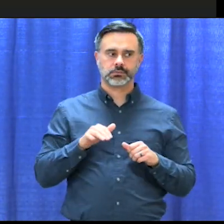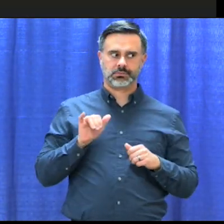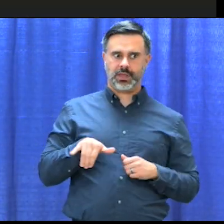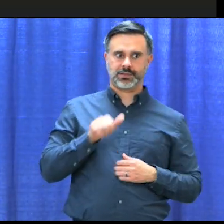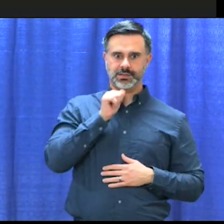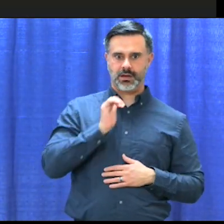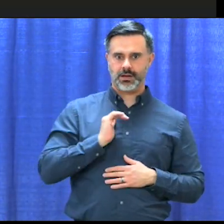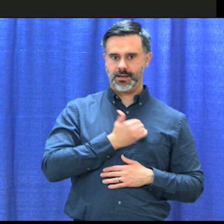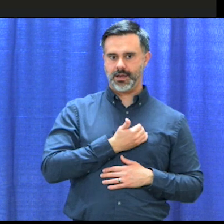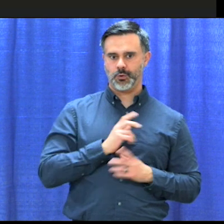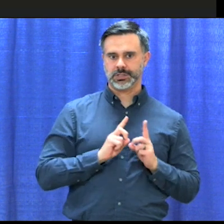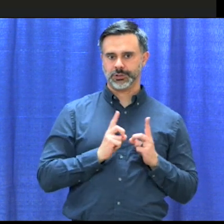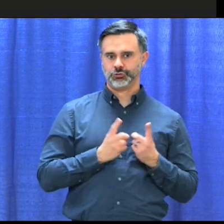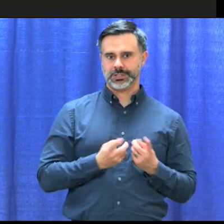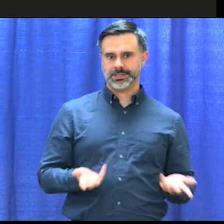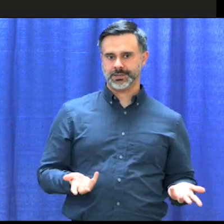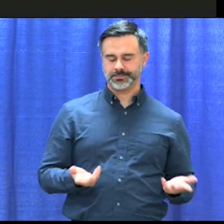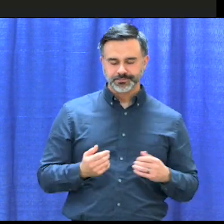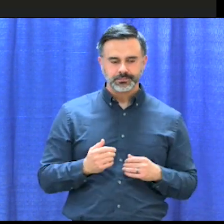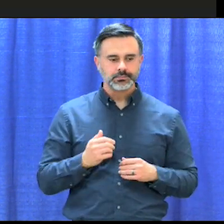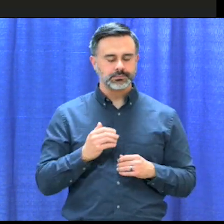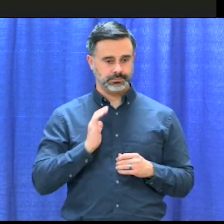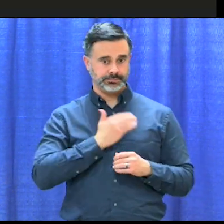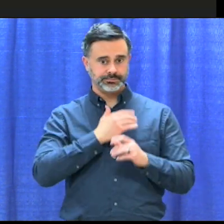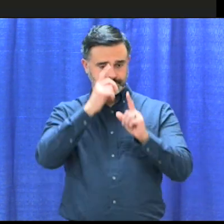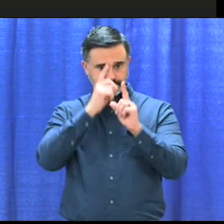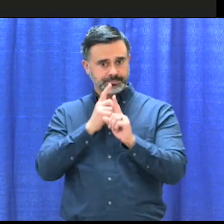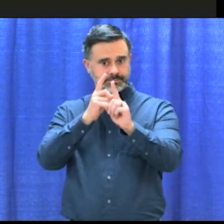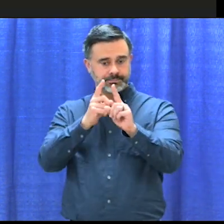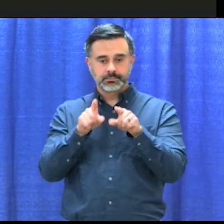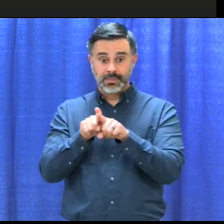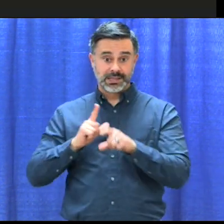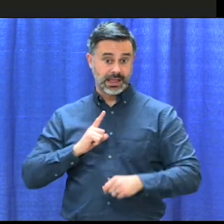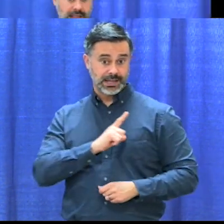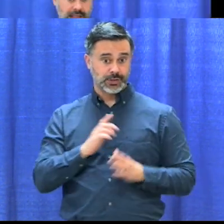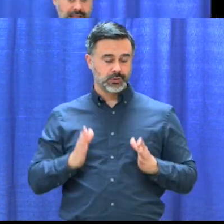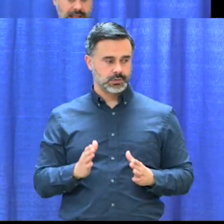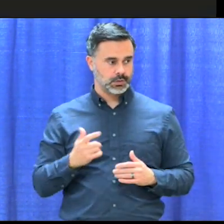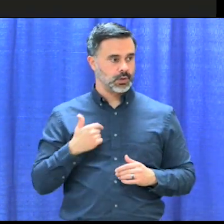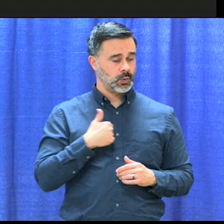You know actually what we would be striving for and as legislators we did this is we want